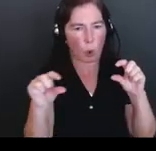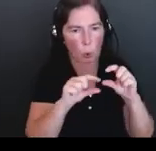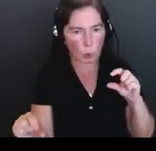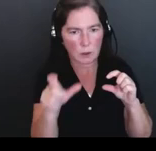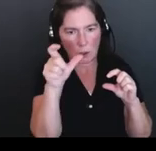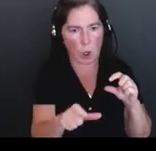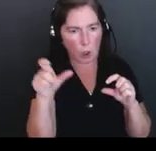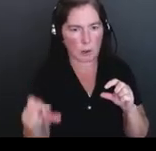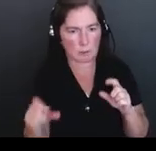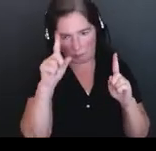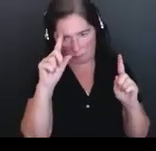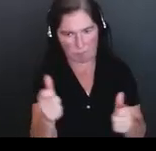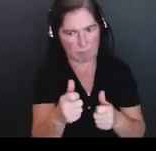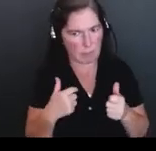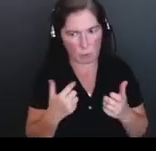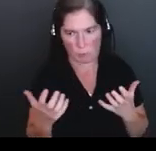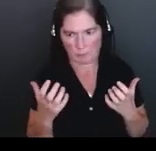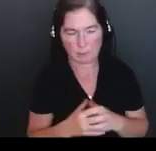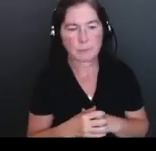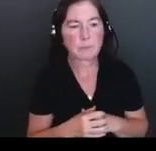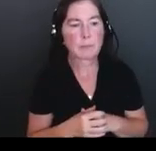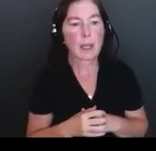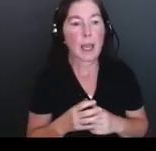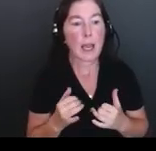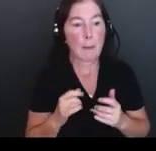one category and enter your criteria for that criteria. So I can just keep adding. So if I add another column, I can add another criteria and descriptions and keep building my rubric